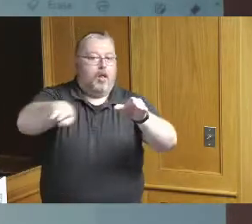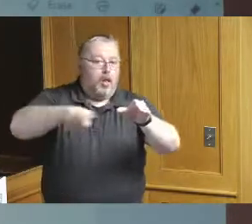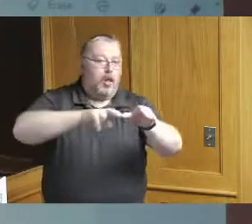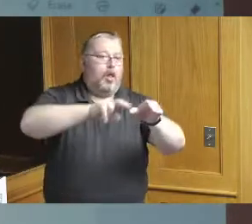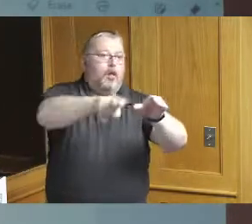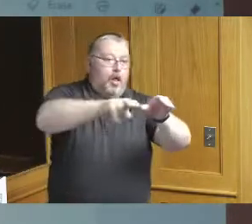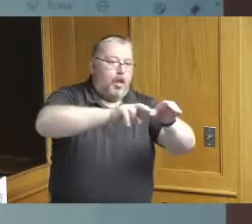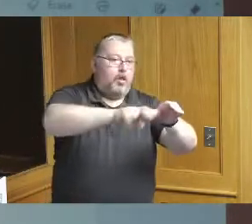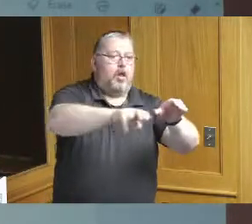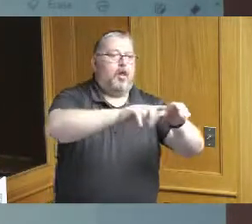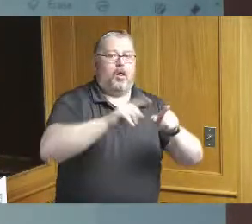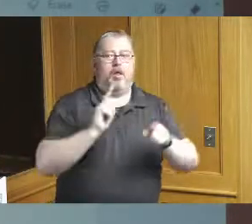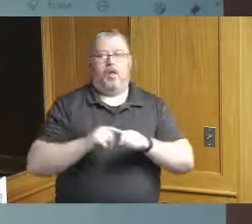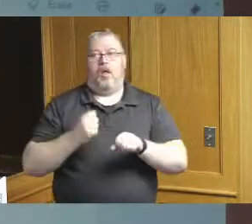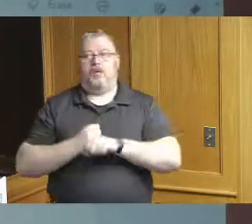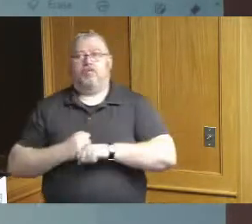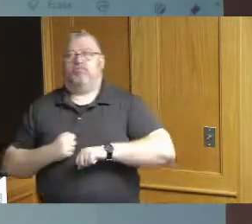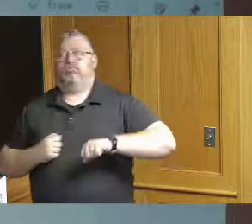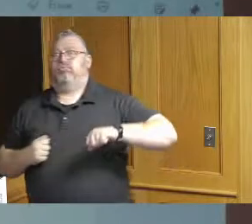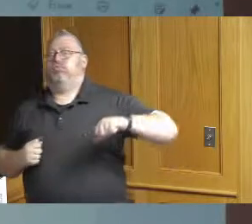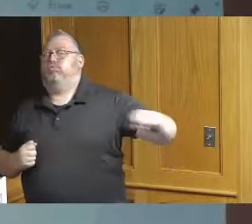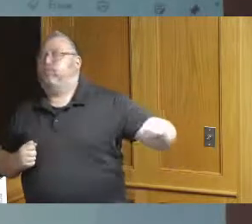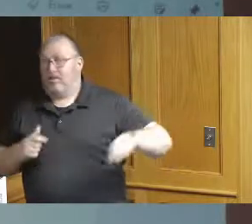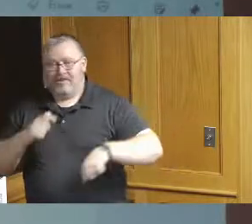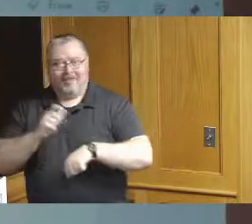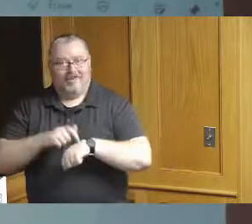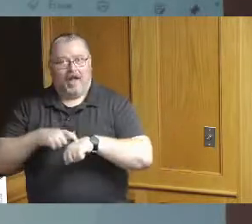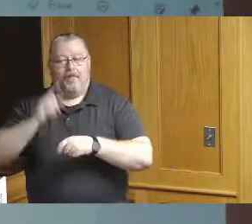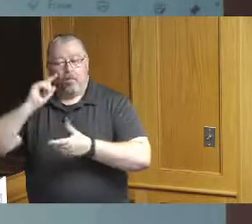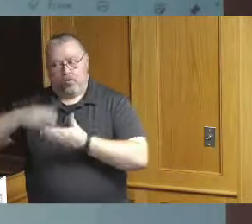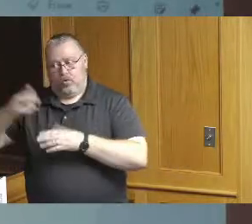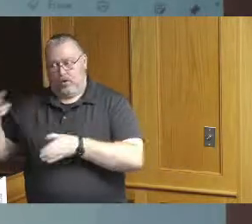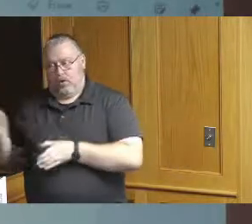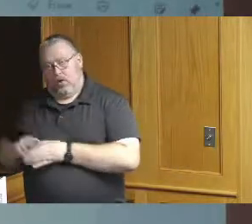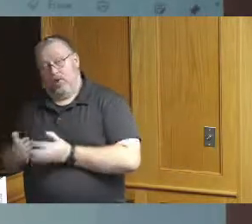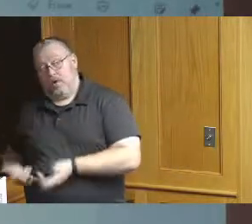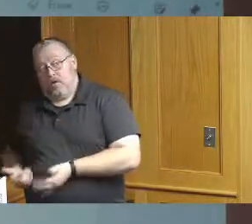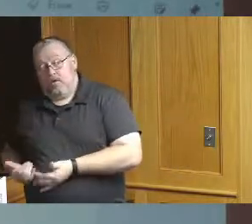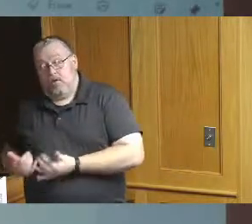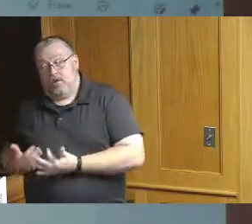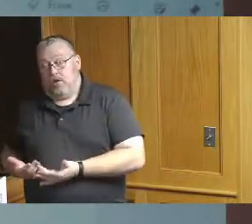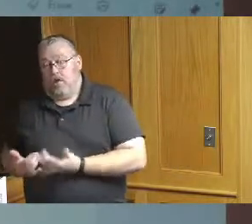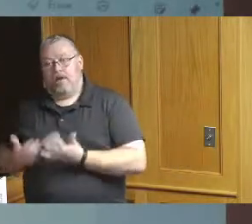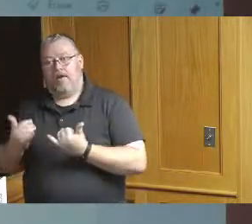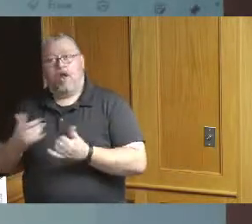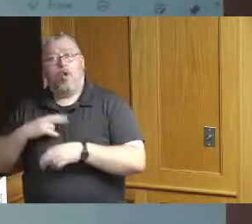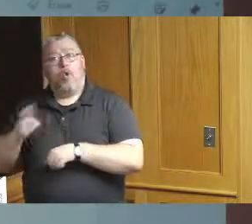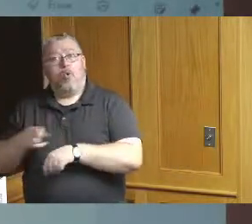really extended the travel time for the students so by using our regular service they can pick one